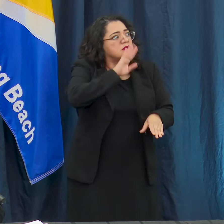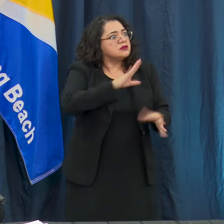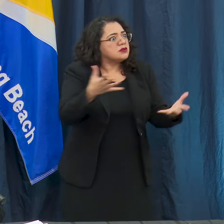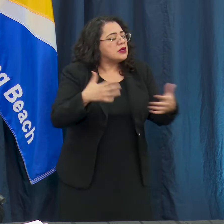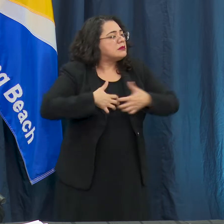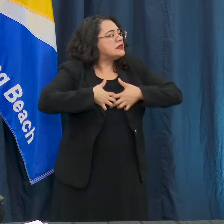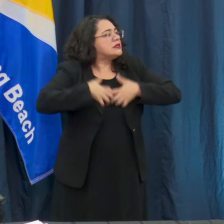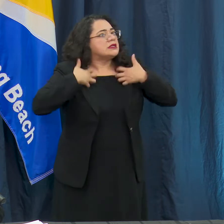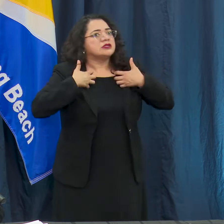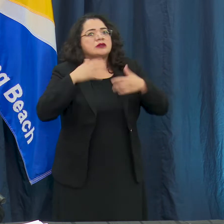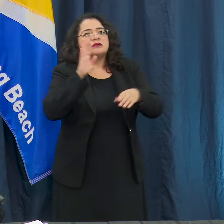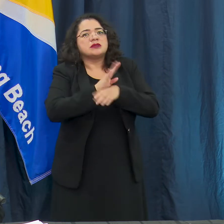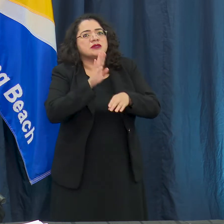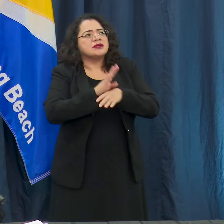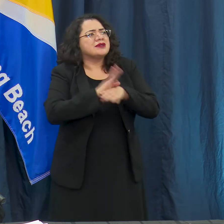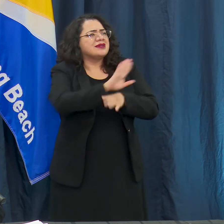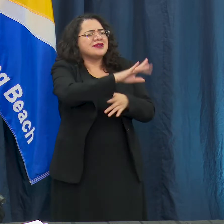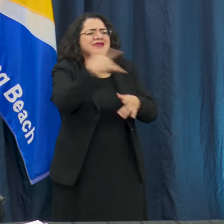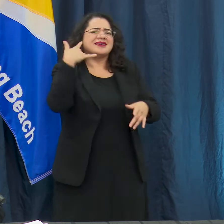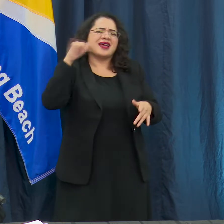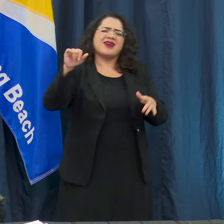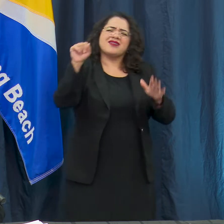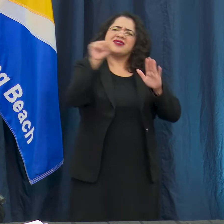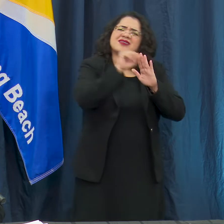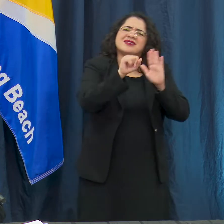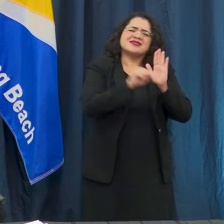that are categorized by the state in stage three